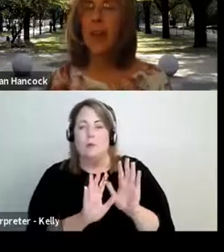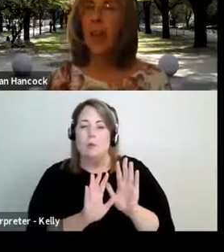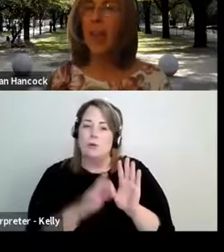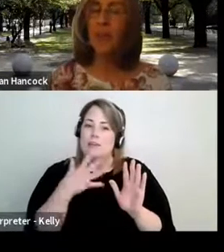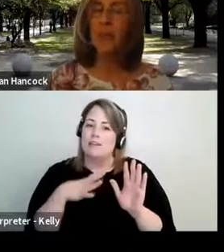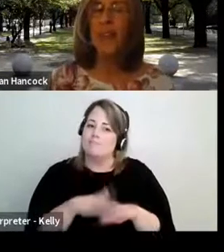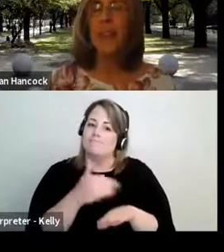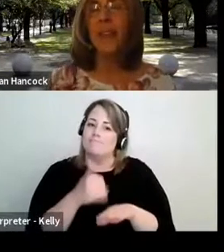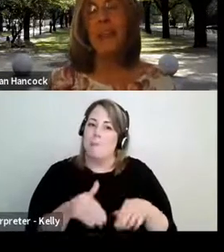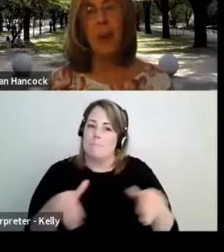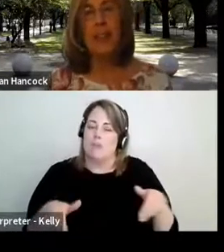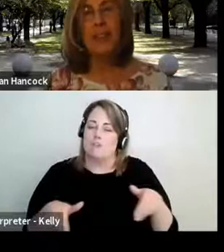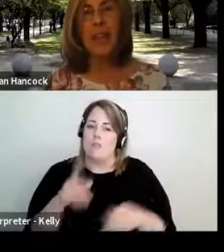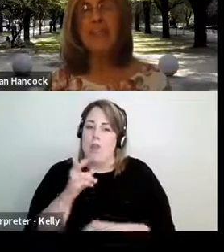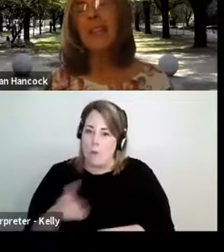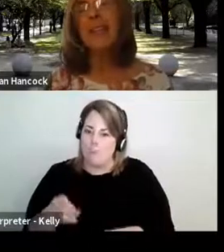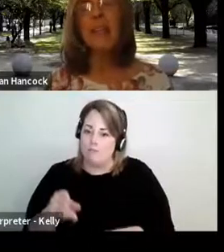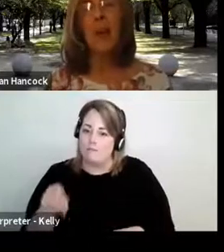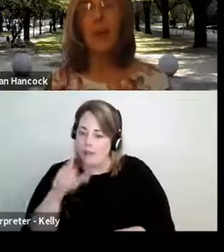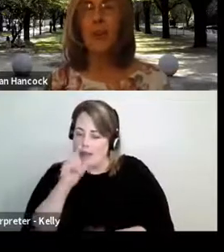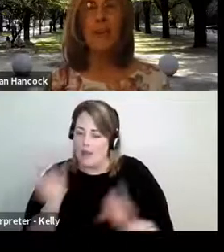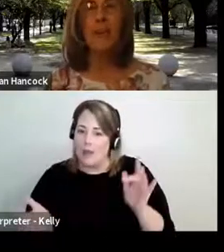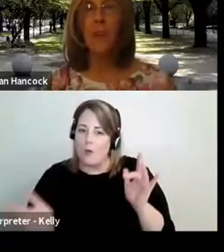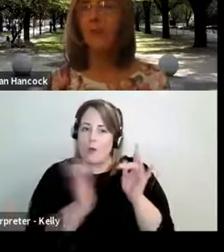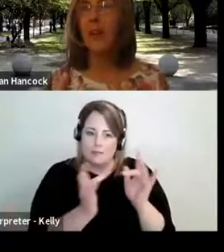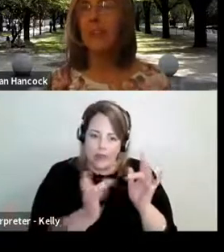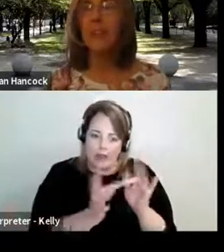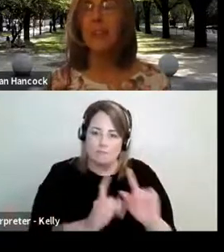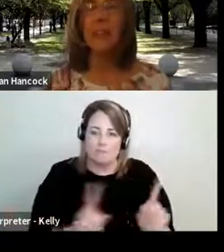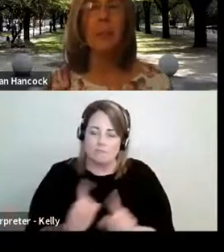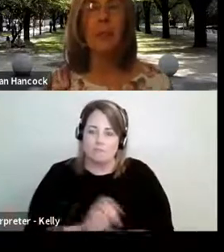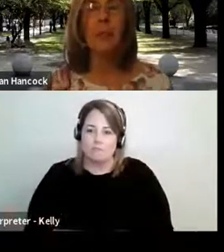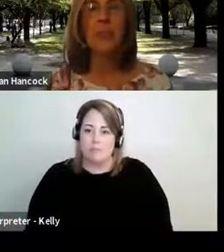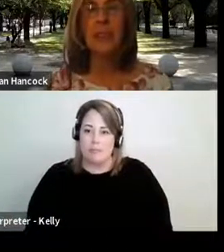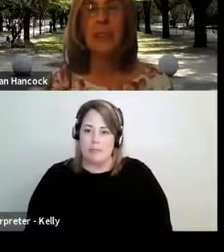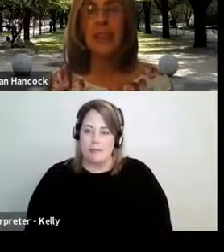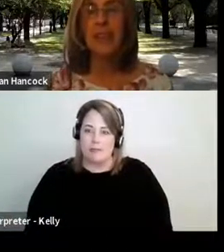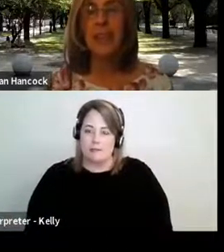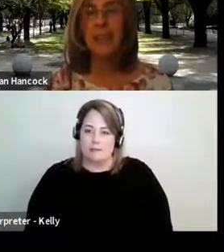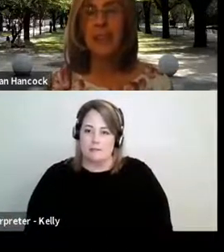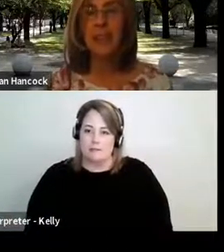how often they can make contact. So, you know, if they’re finding lots of things that they need